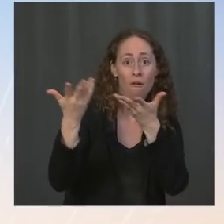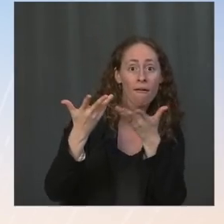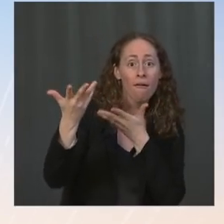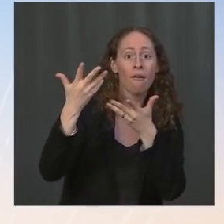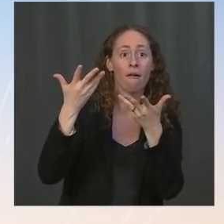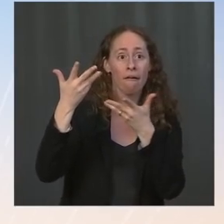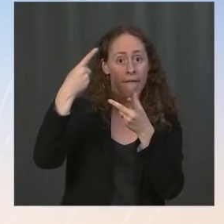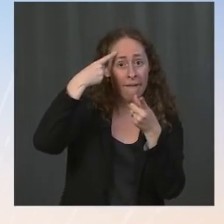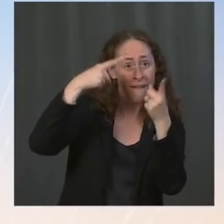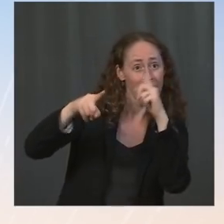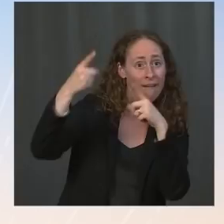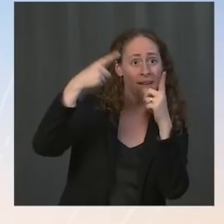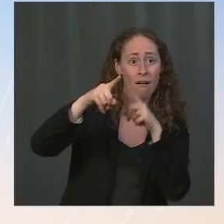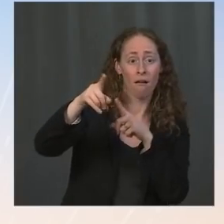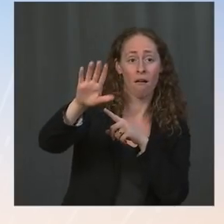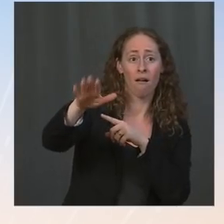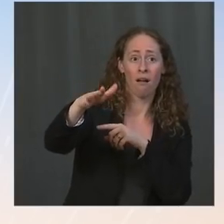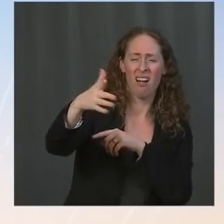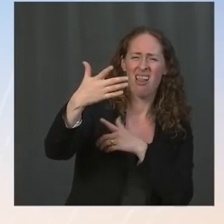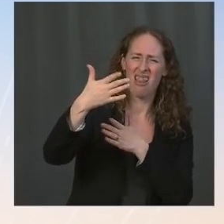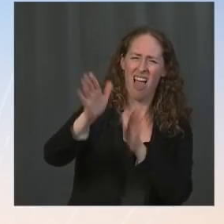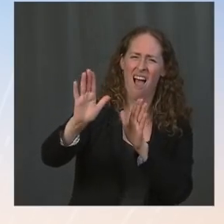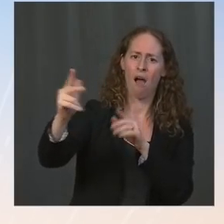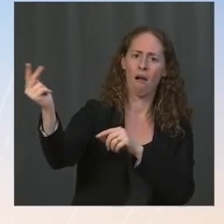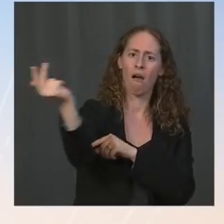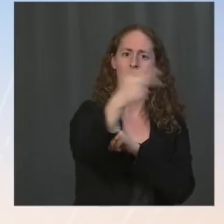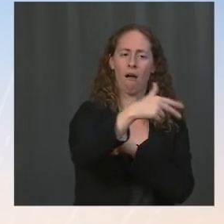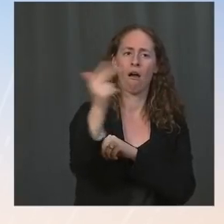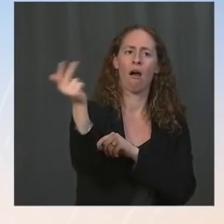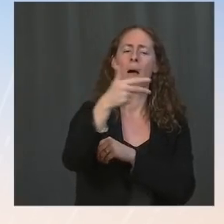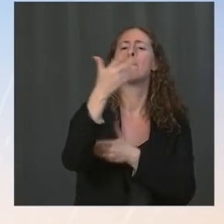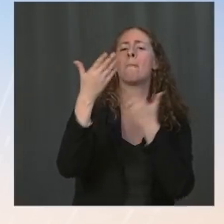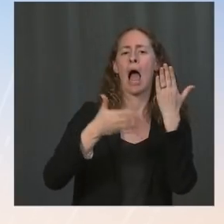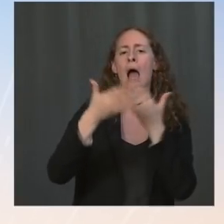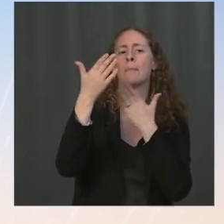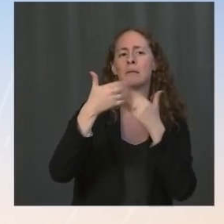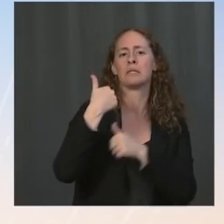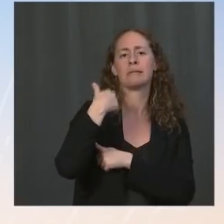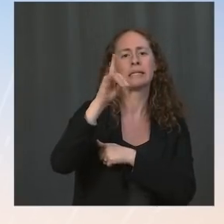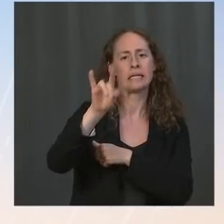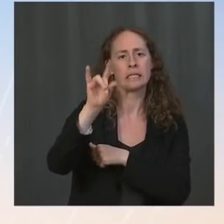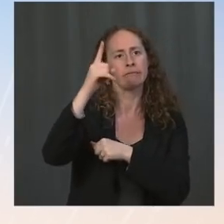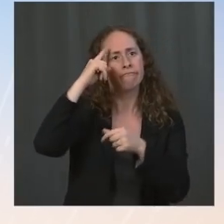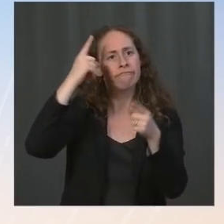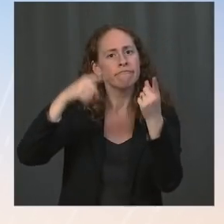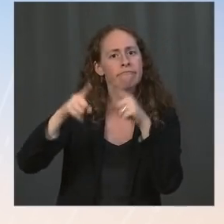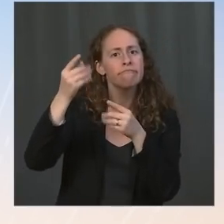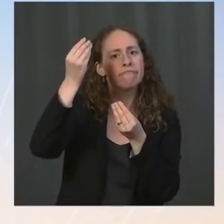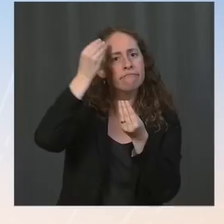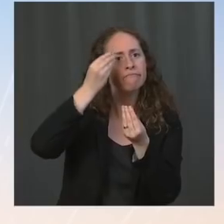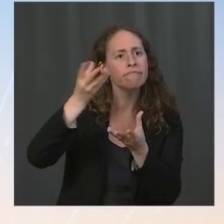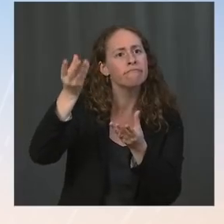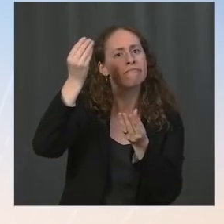save their lives, get them evacuated -- were saying, "Here's individuals we need to get through." And in any case that we're aware of,